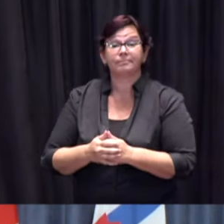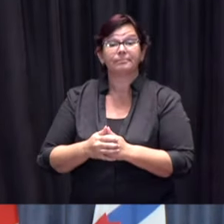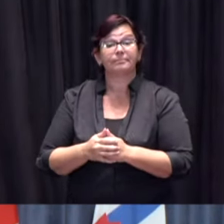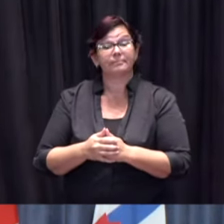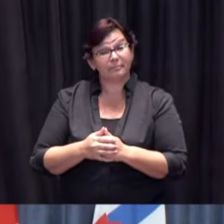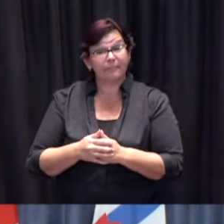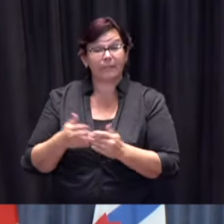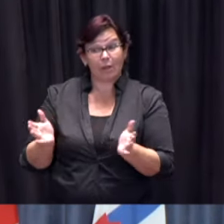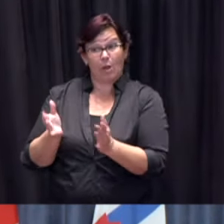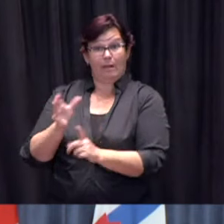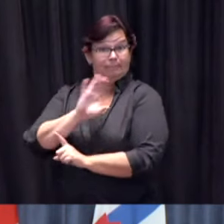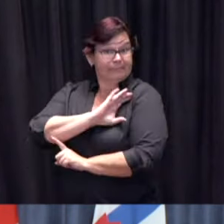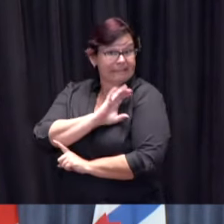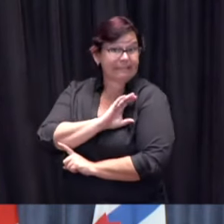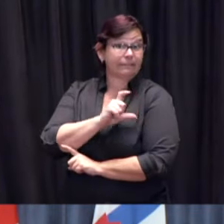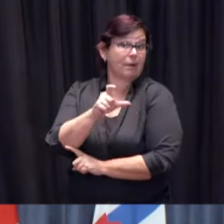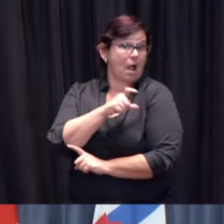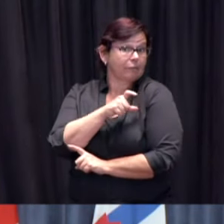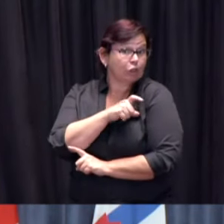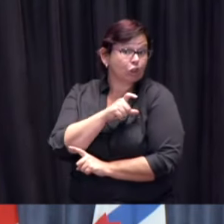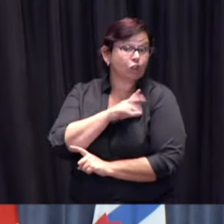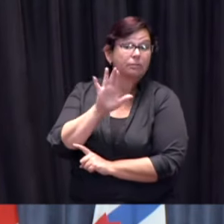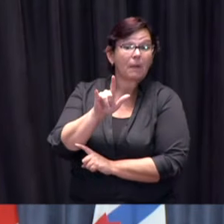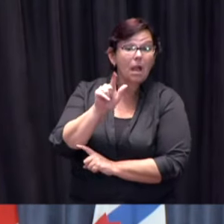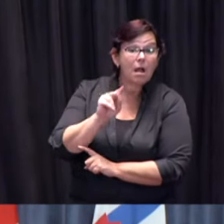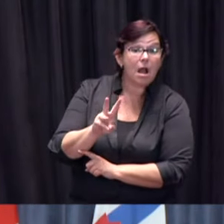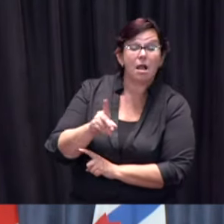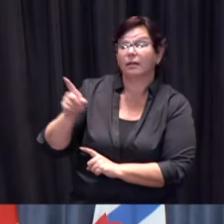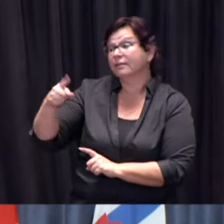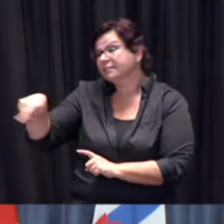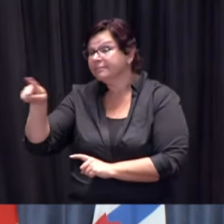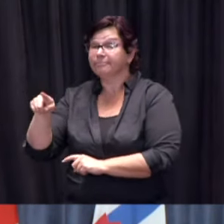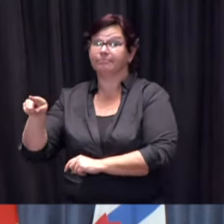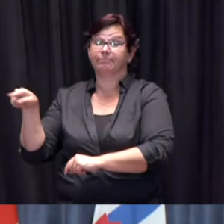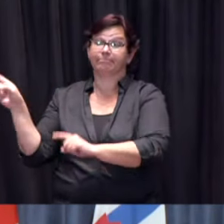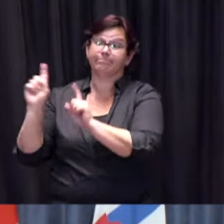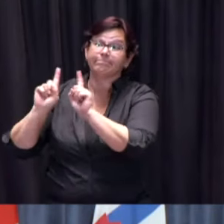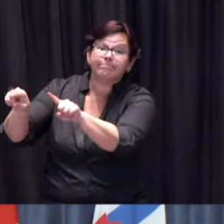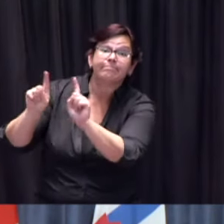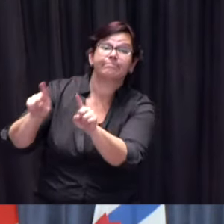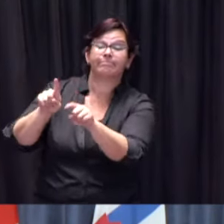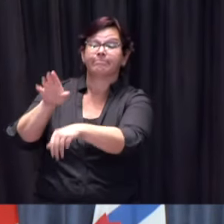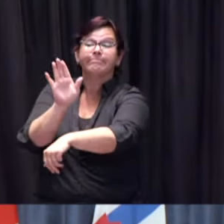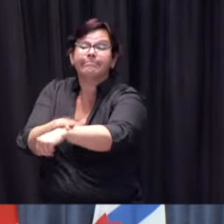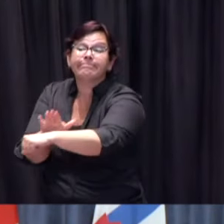know step up even further the process of education but you know in the end you can have as many enforcement people as you want you can have them